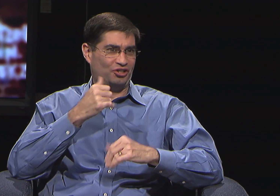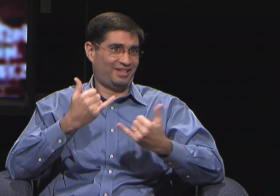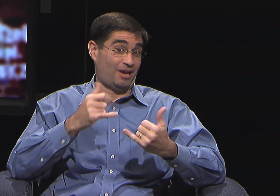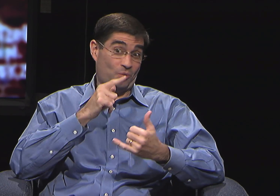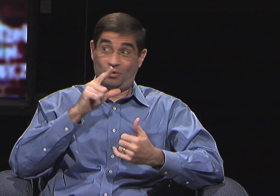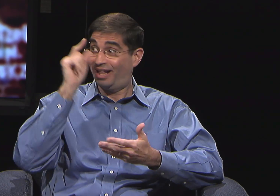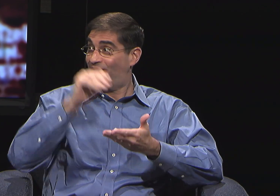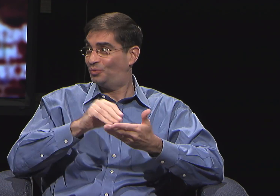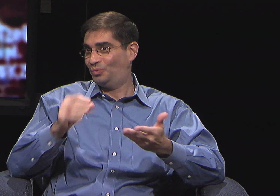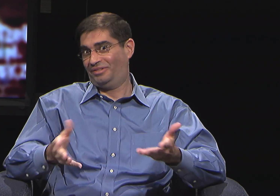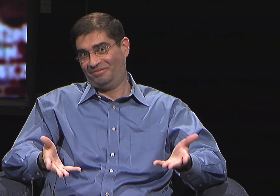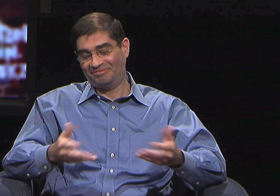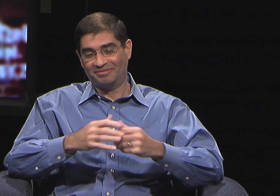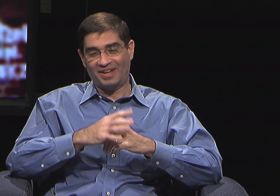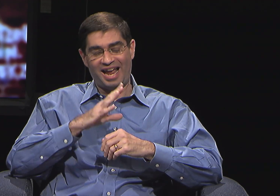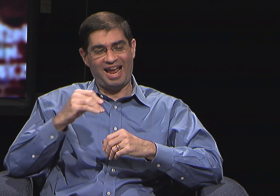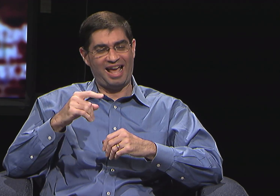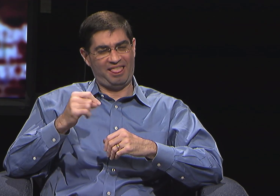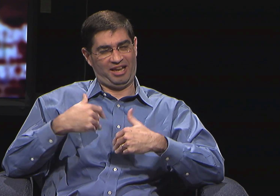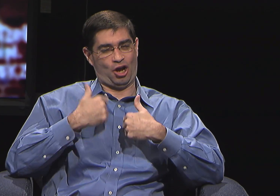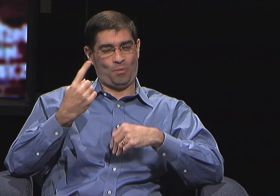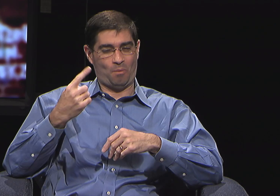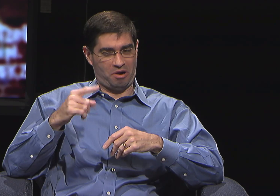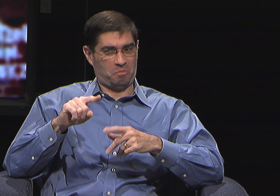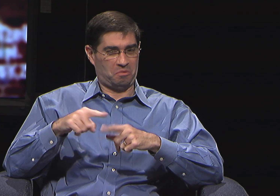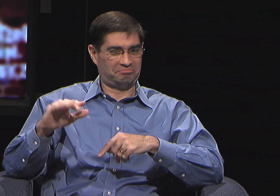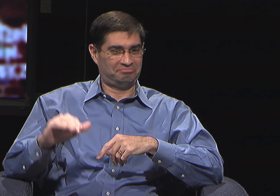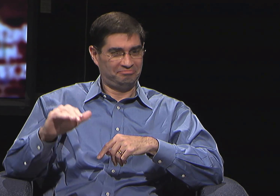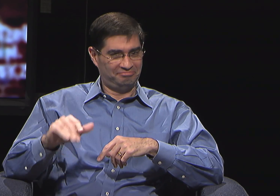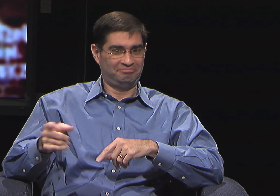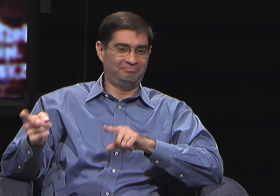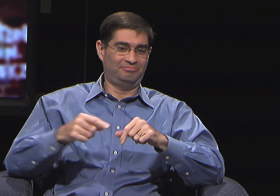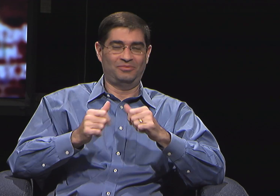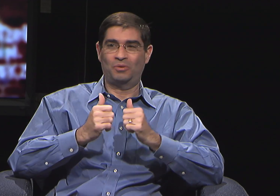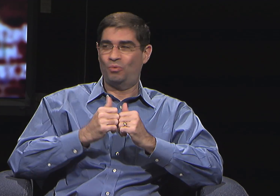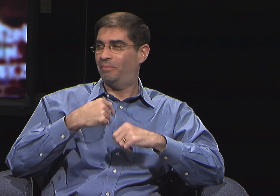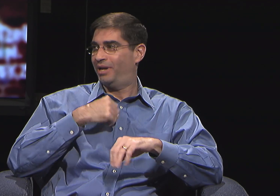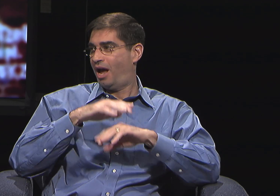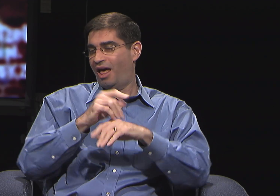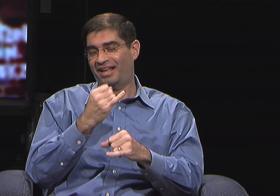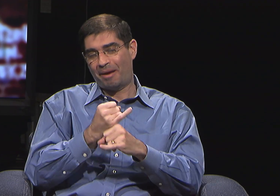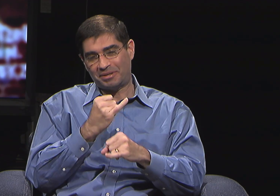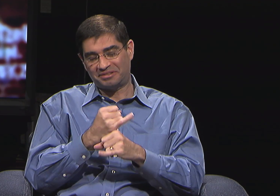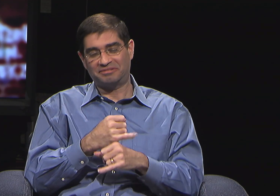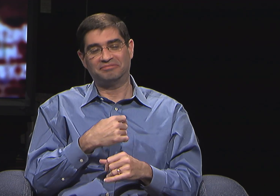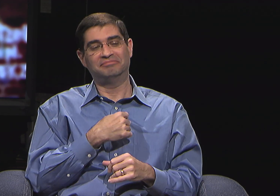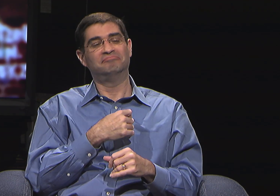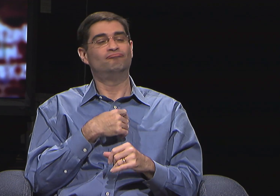I have two daughters who are now Gallaudet students. When the younger one was little, she came with me to campus.